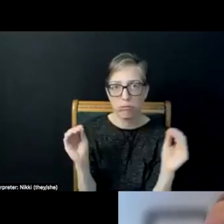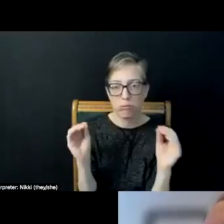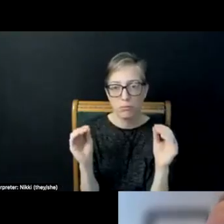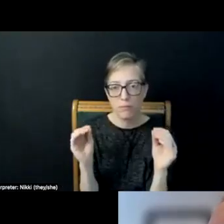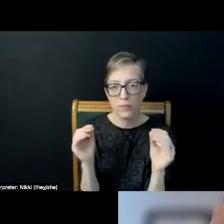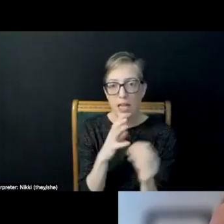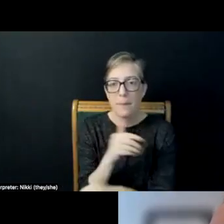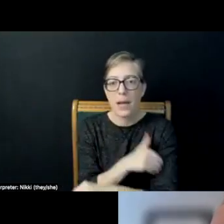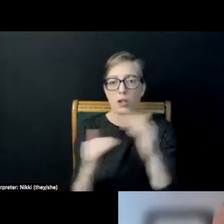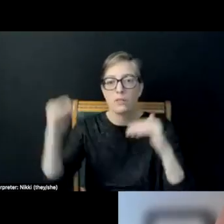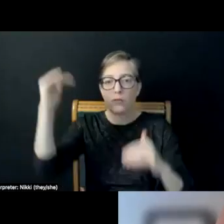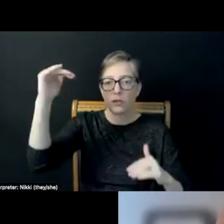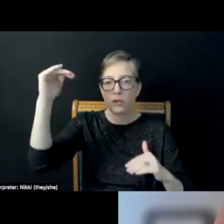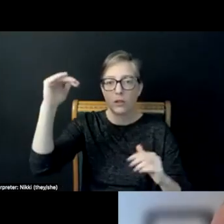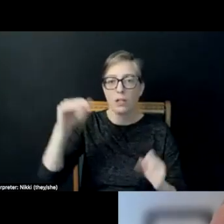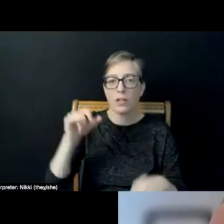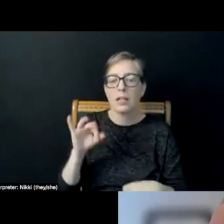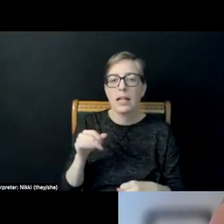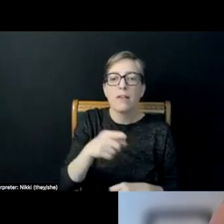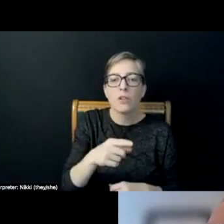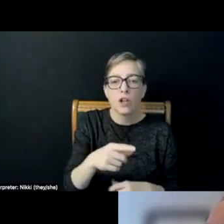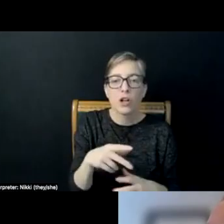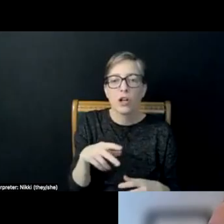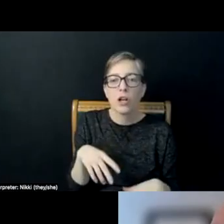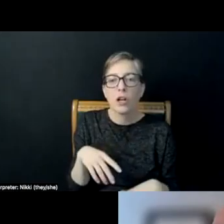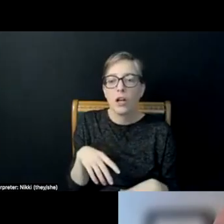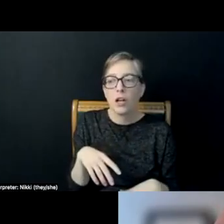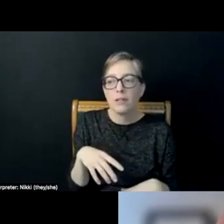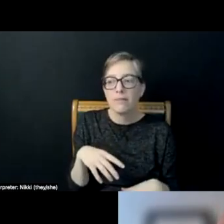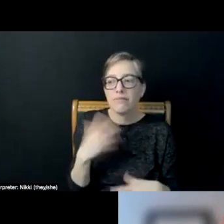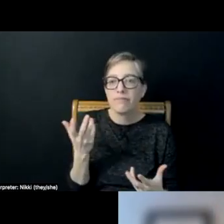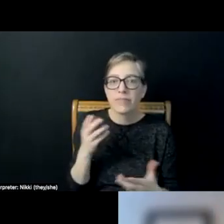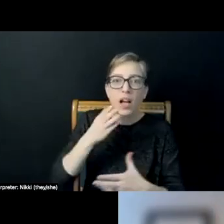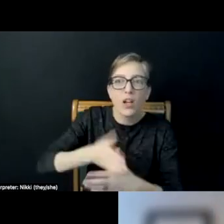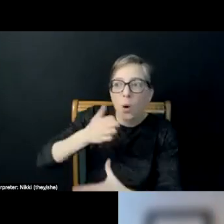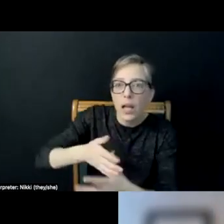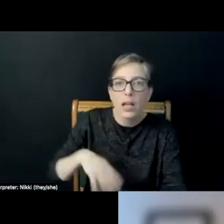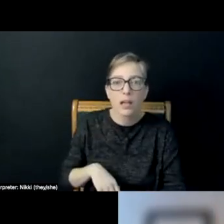If you're obnoxious, if you're viewed as a pain, you're worried is your nurse going to take the same care of you?